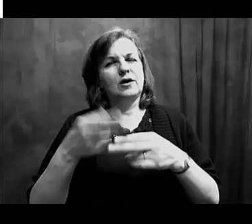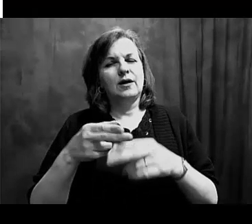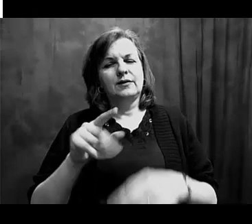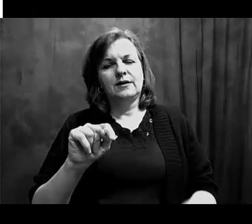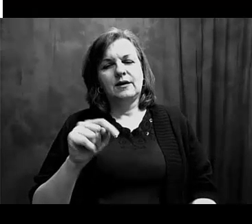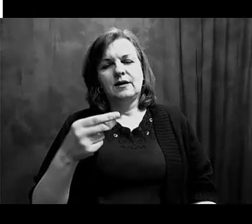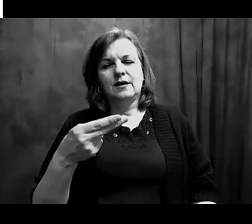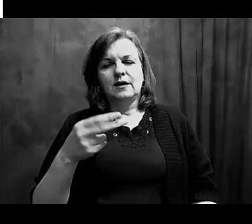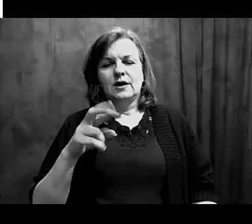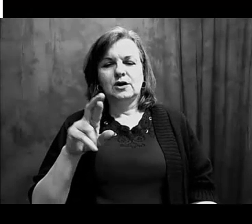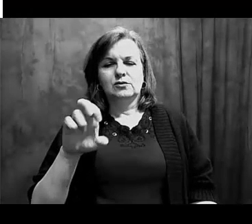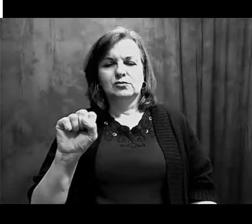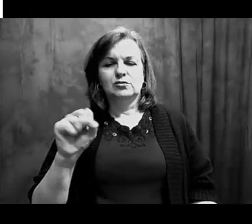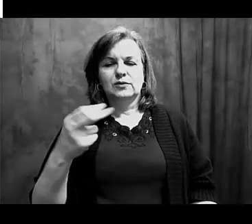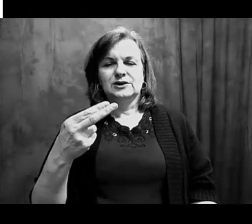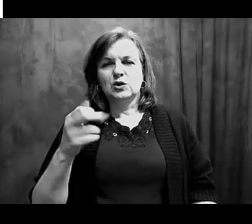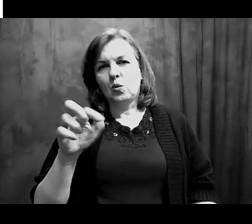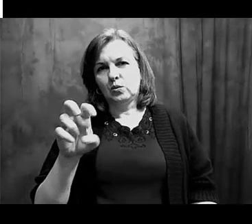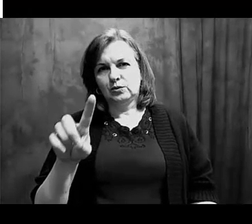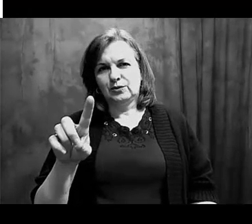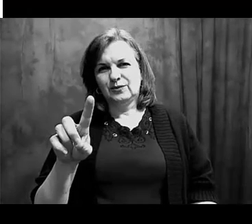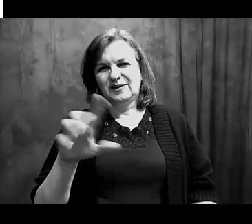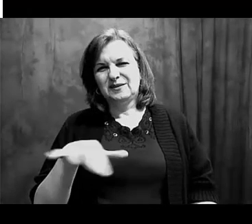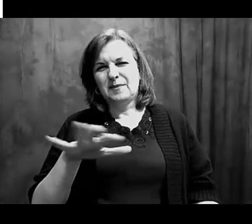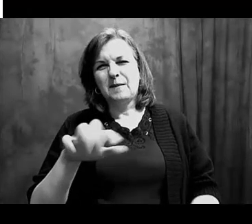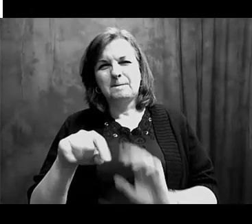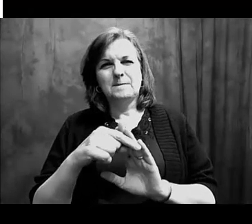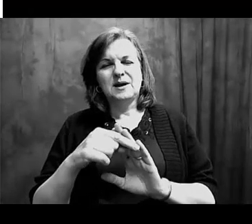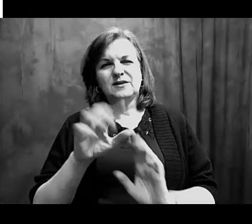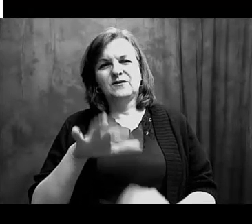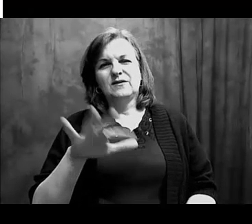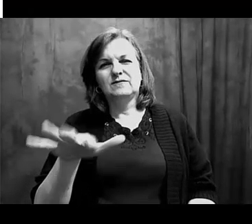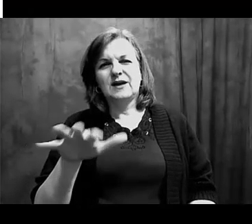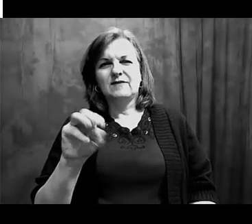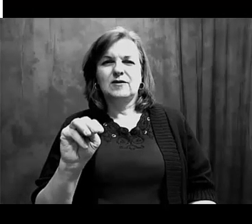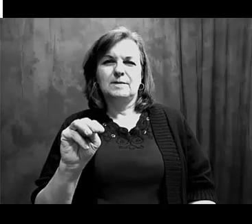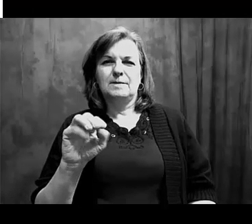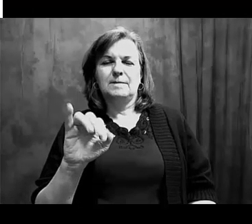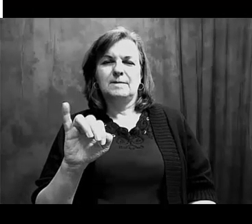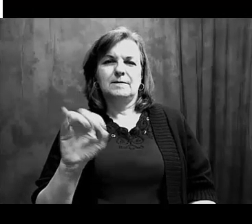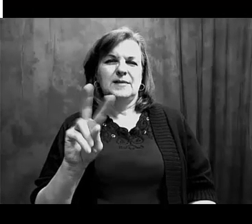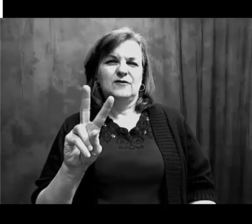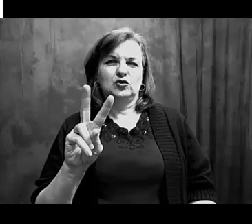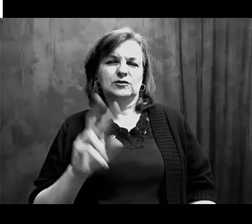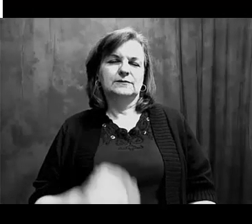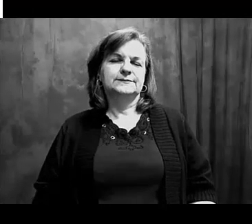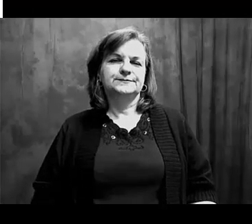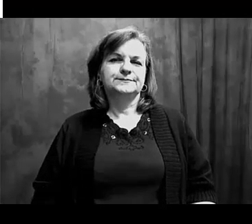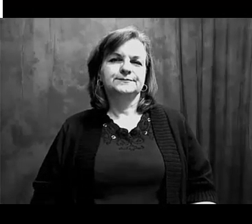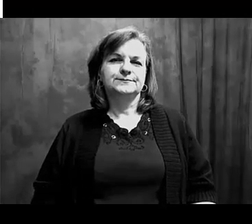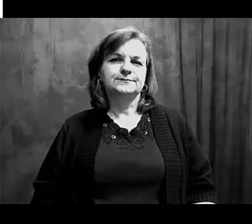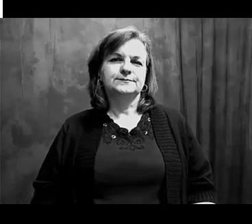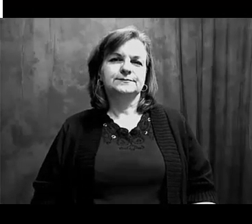if we reach the threshold which is about -55mV